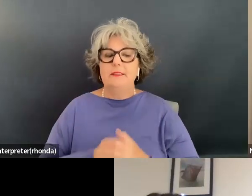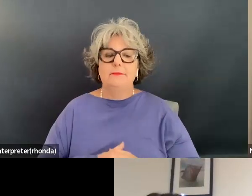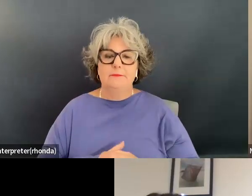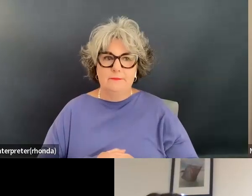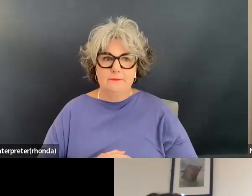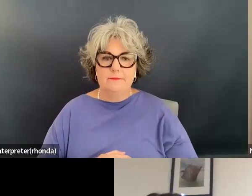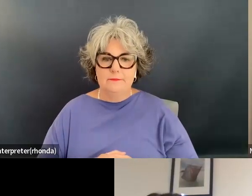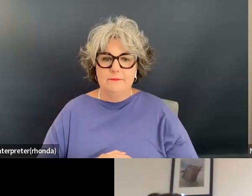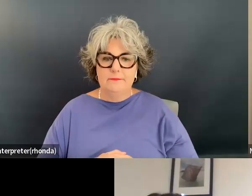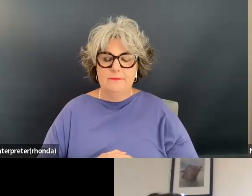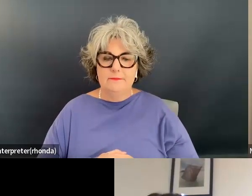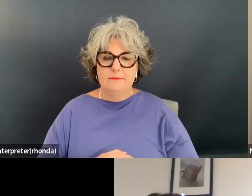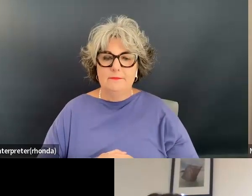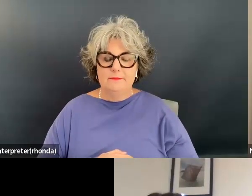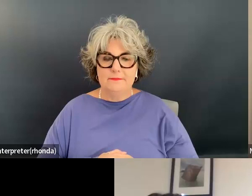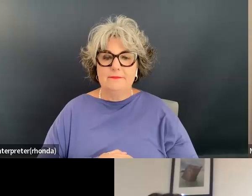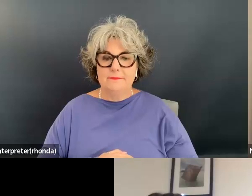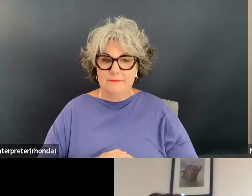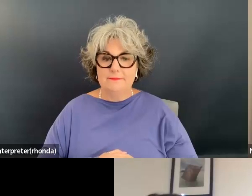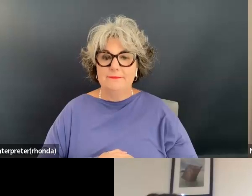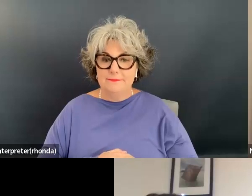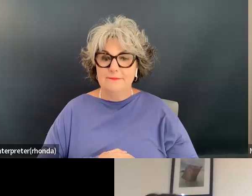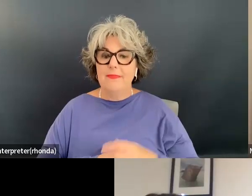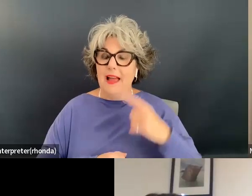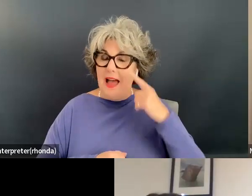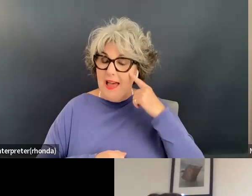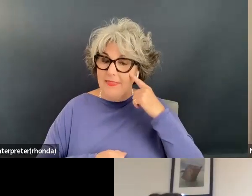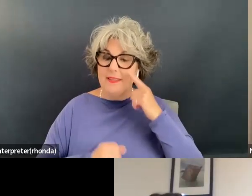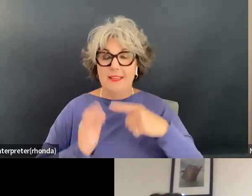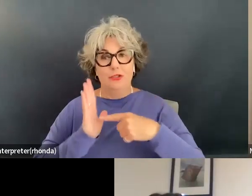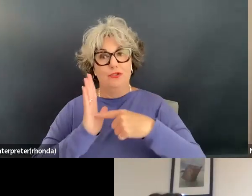And yeah, I think that's how, it's literally showing otherwise.